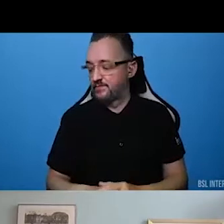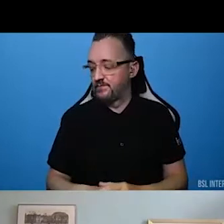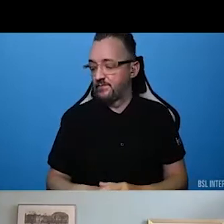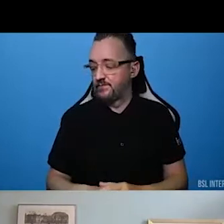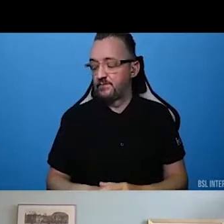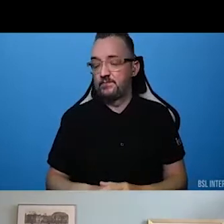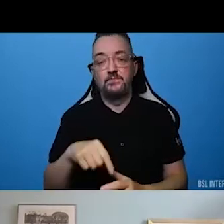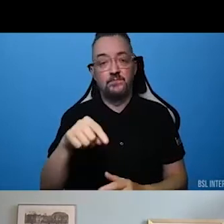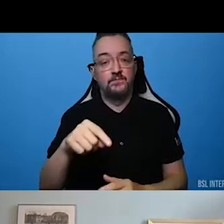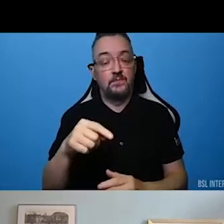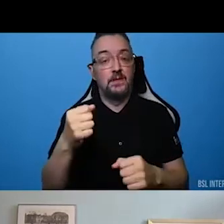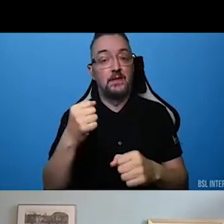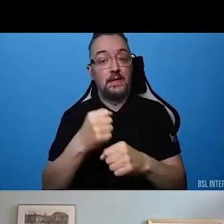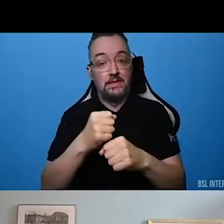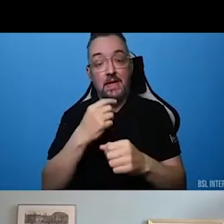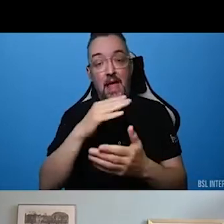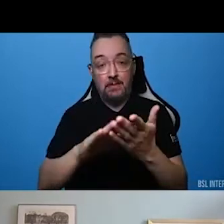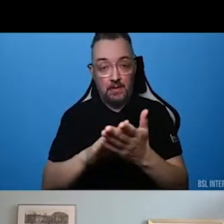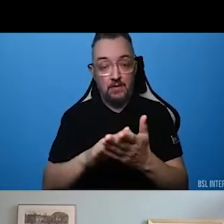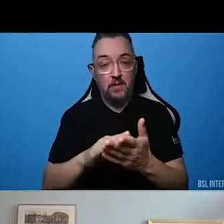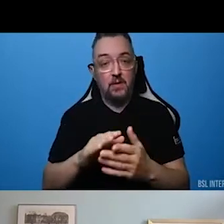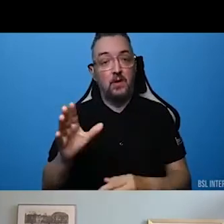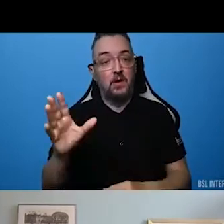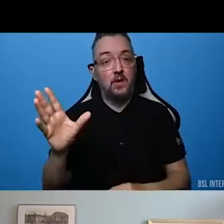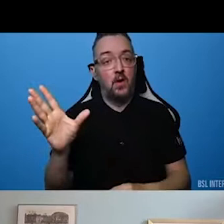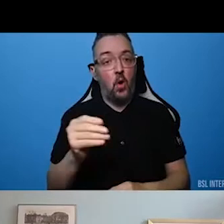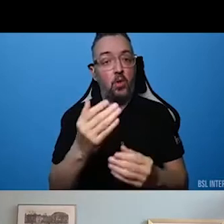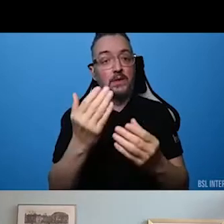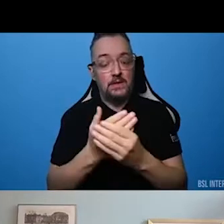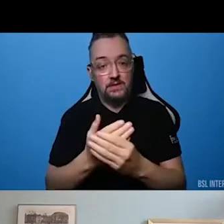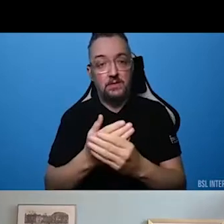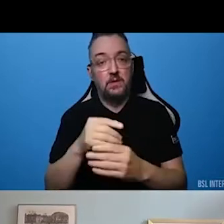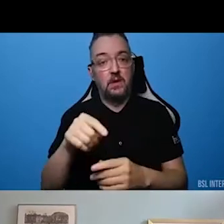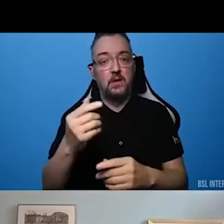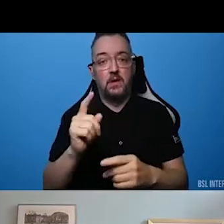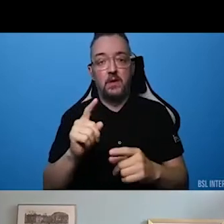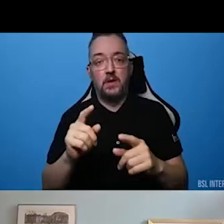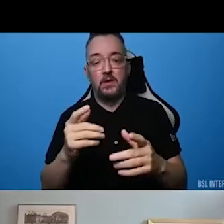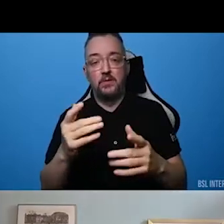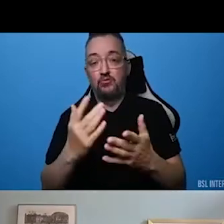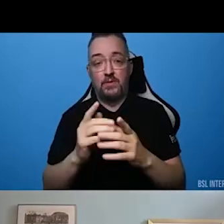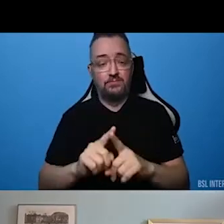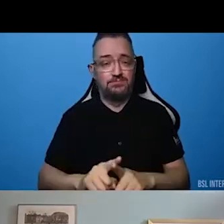So Gates explains that, 'In all cases, these images evoke a world as far removed as possible